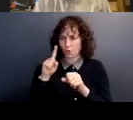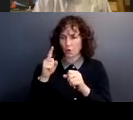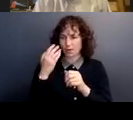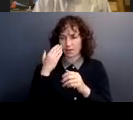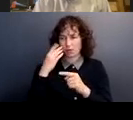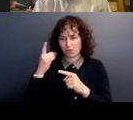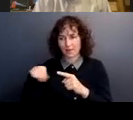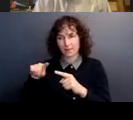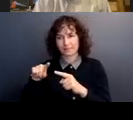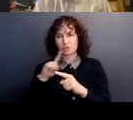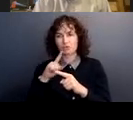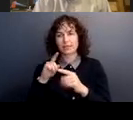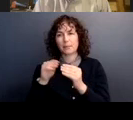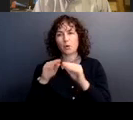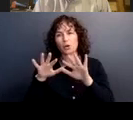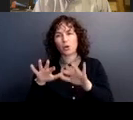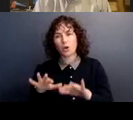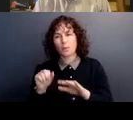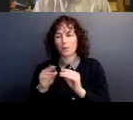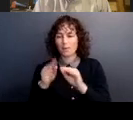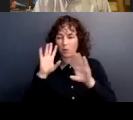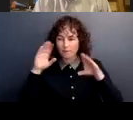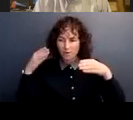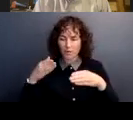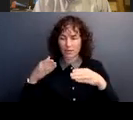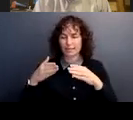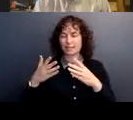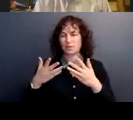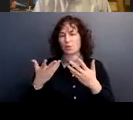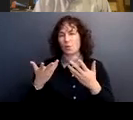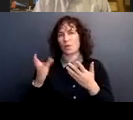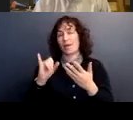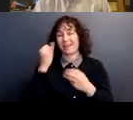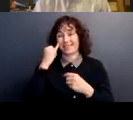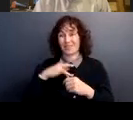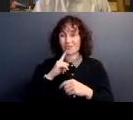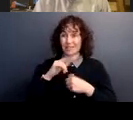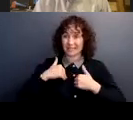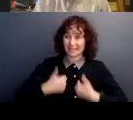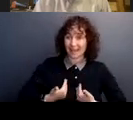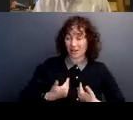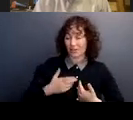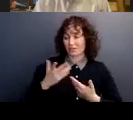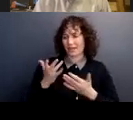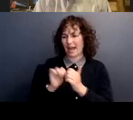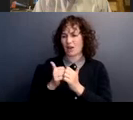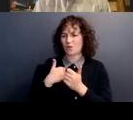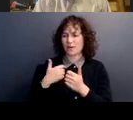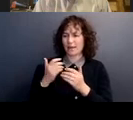"to either a calmer state or more focused state "or if they're feeling really tired of more awakened state."